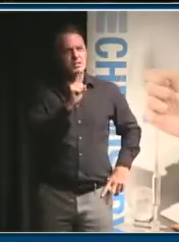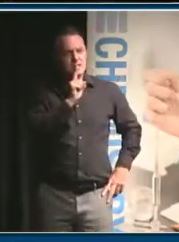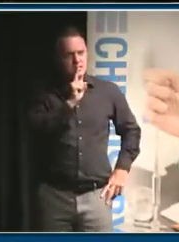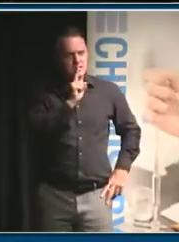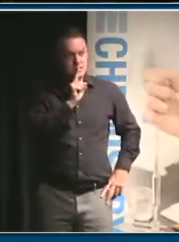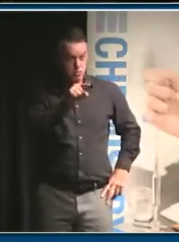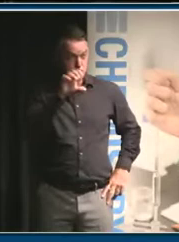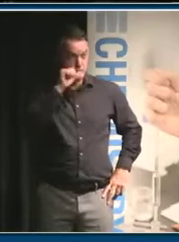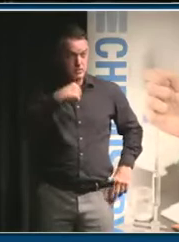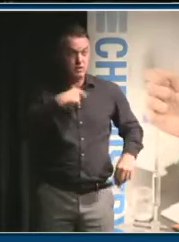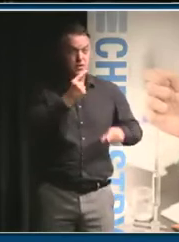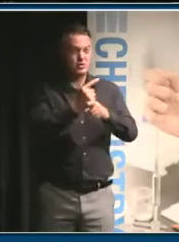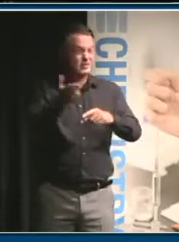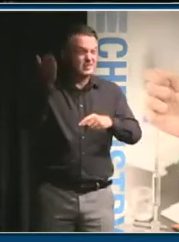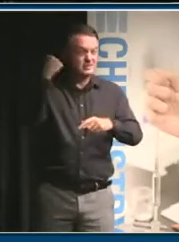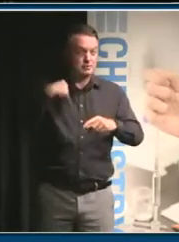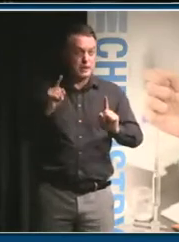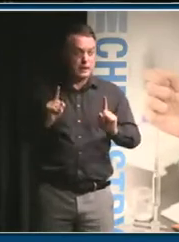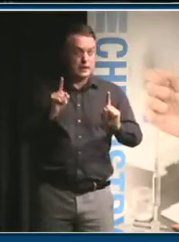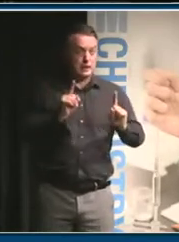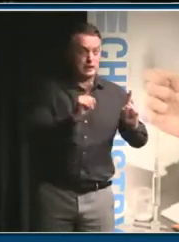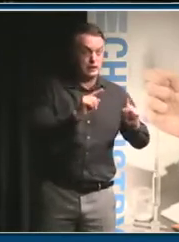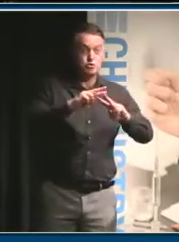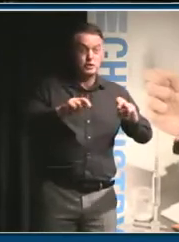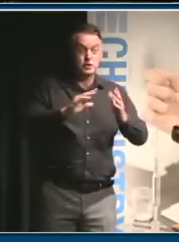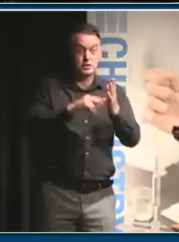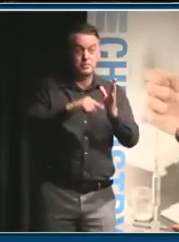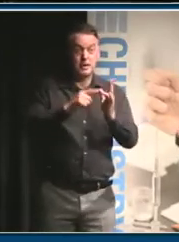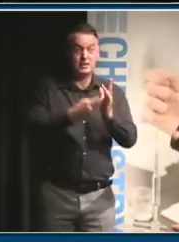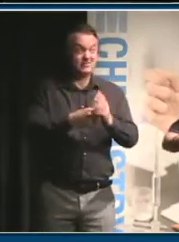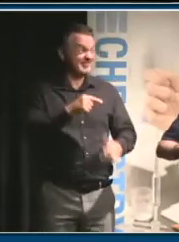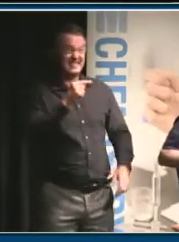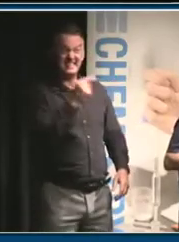into the research lab with another music major? It was him! I’ve known him since I was 11 years